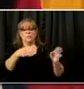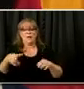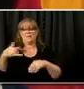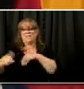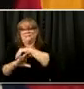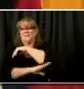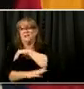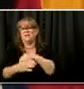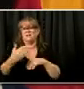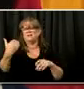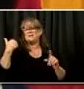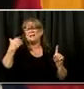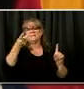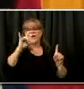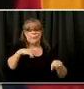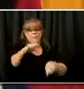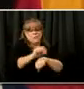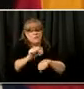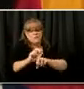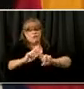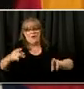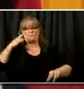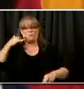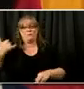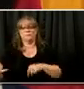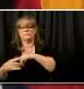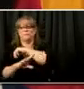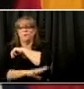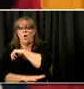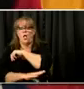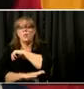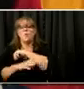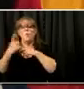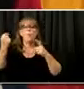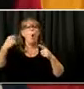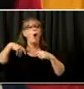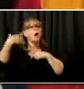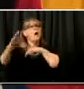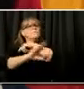start preparing for what that experience would be for your children for this school year we invested